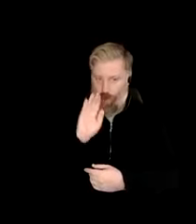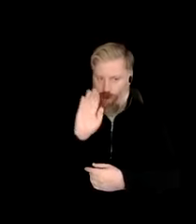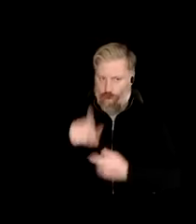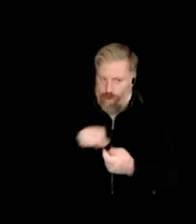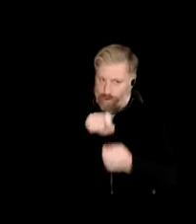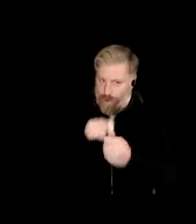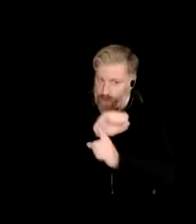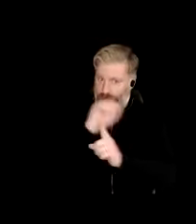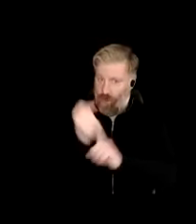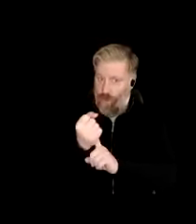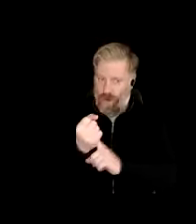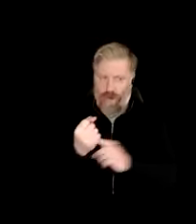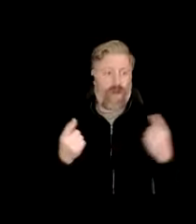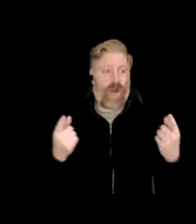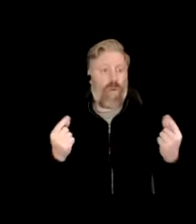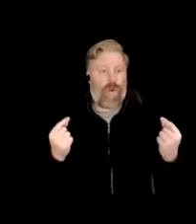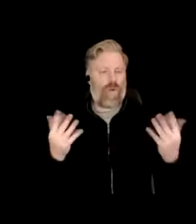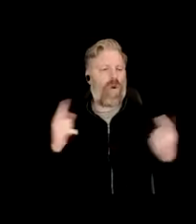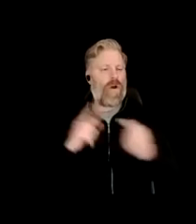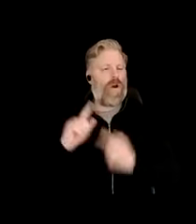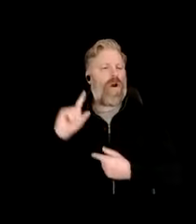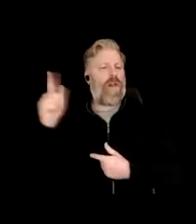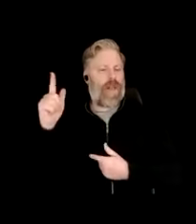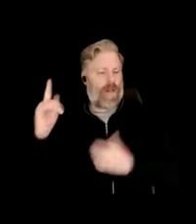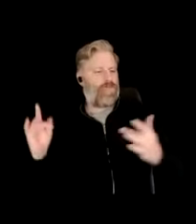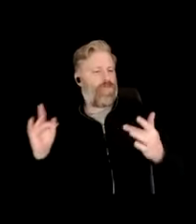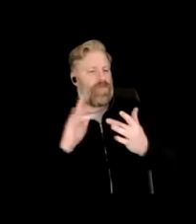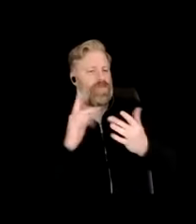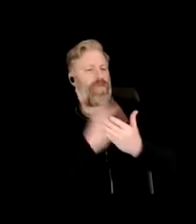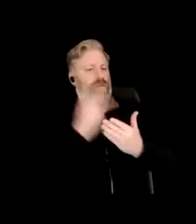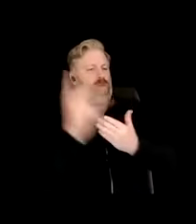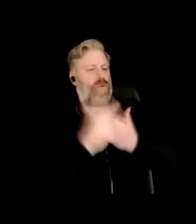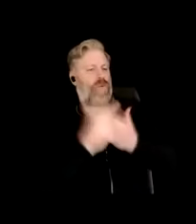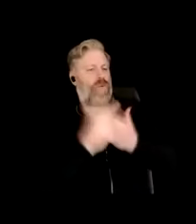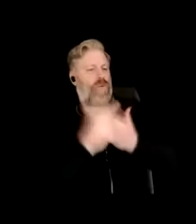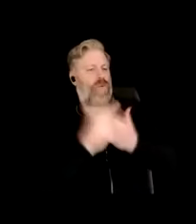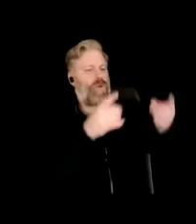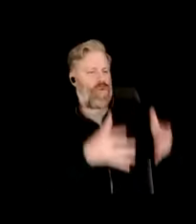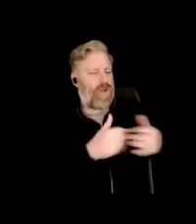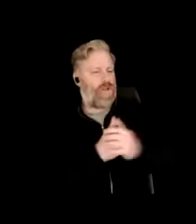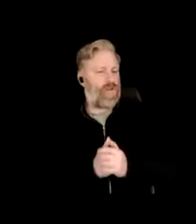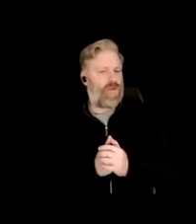please plan to connect with the program director at a later date. And I'll include more information